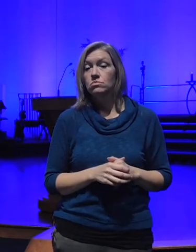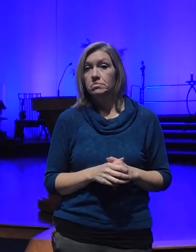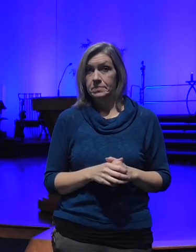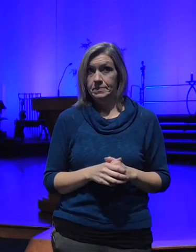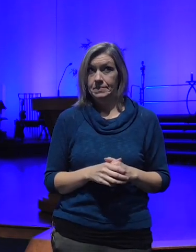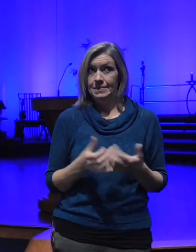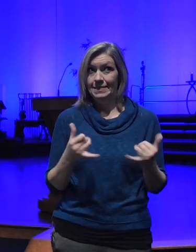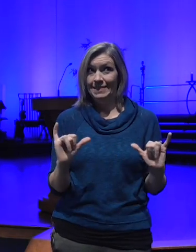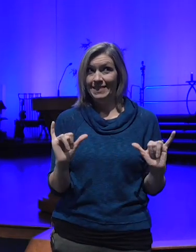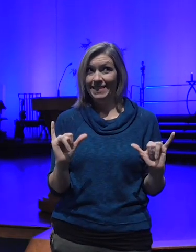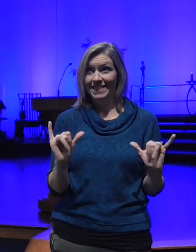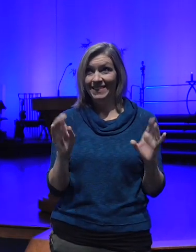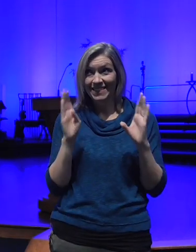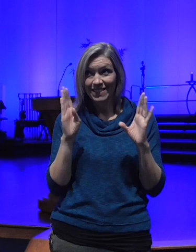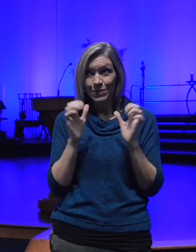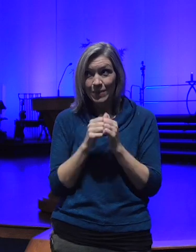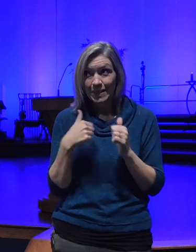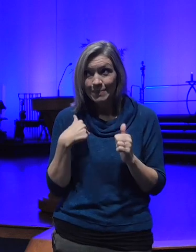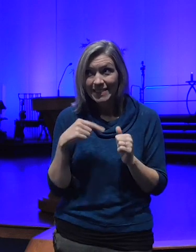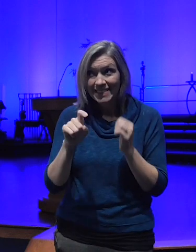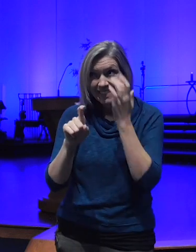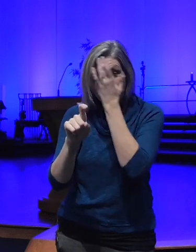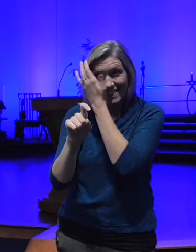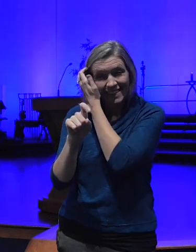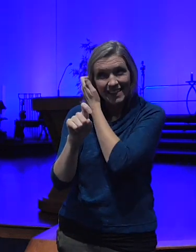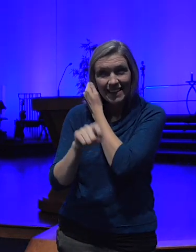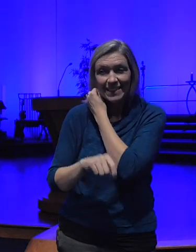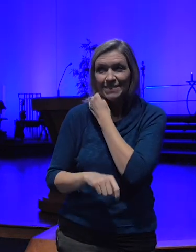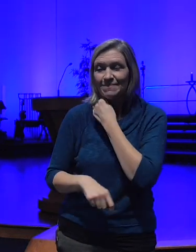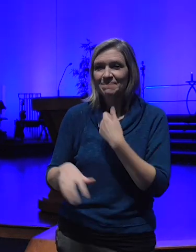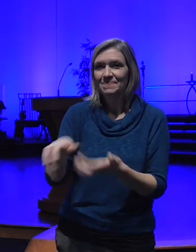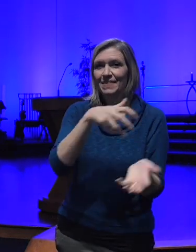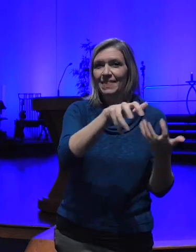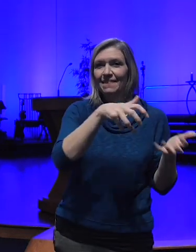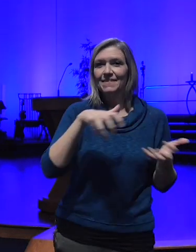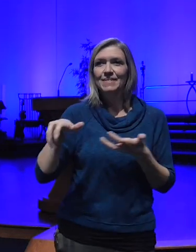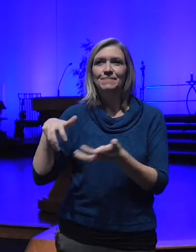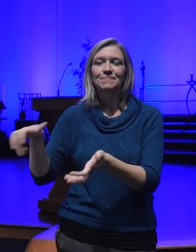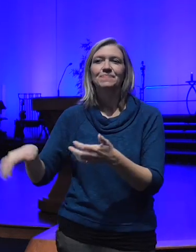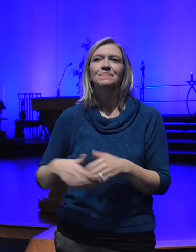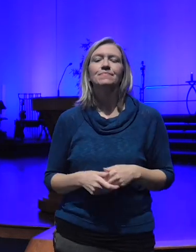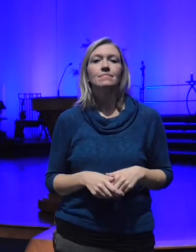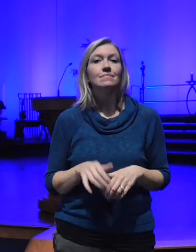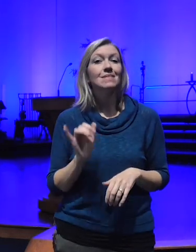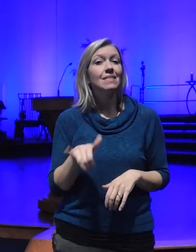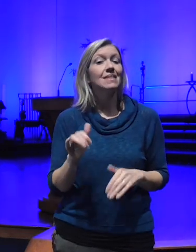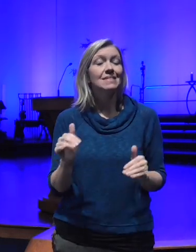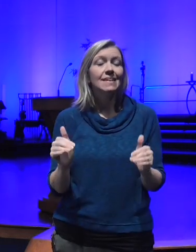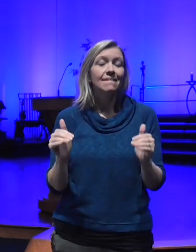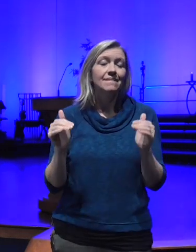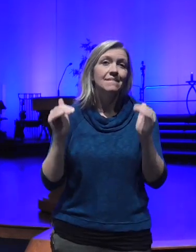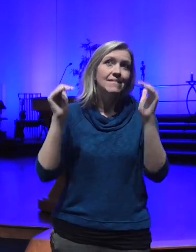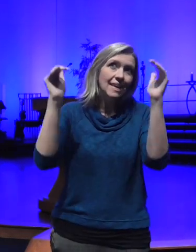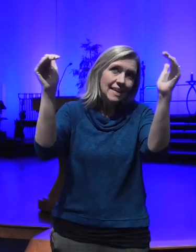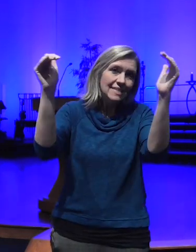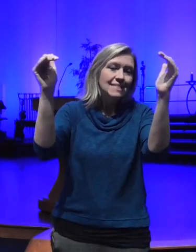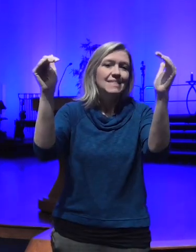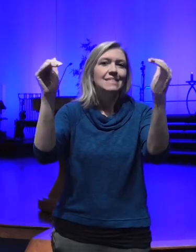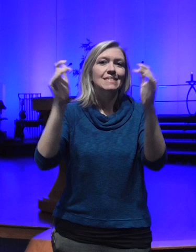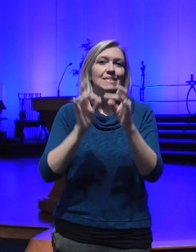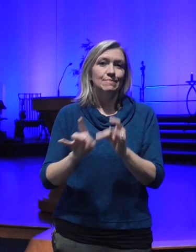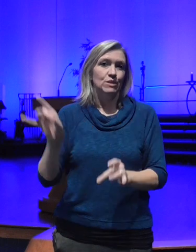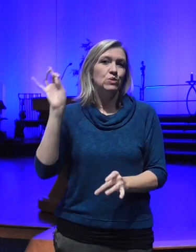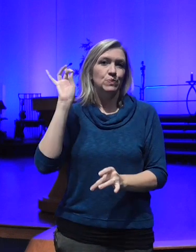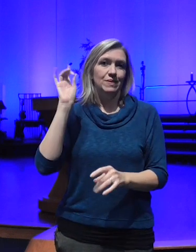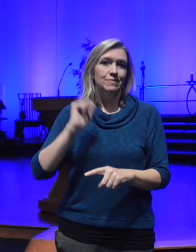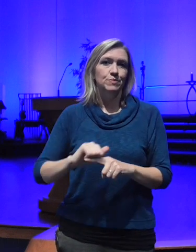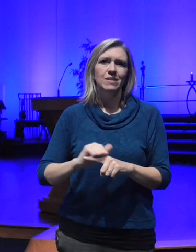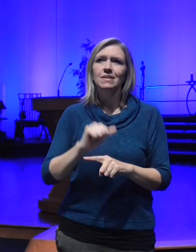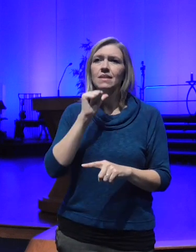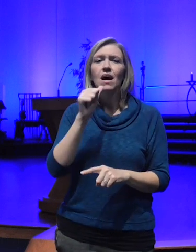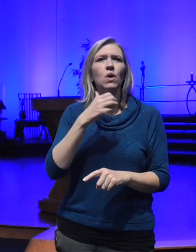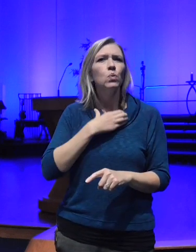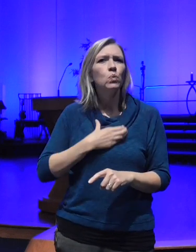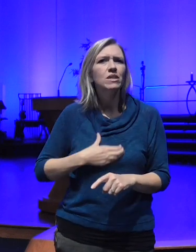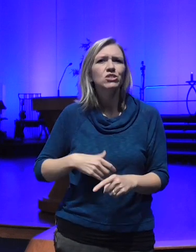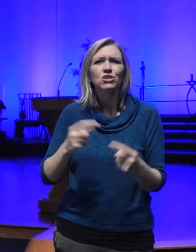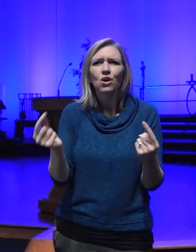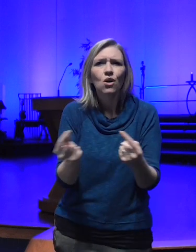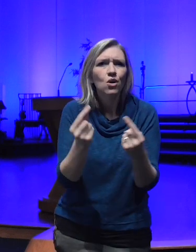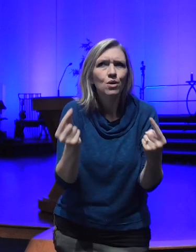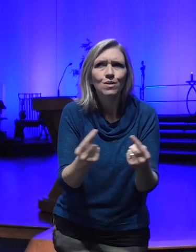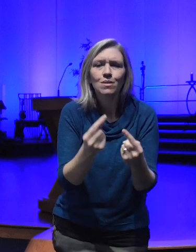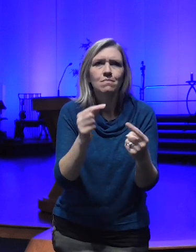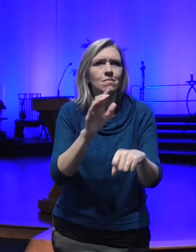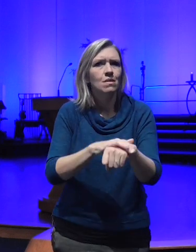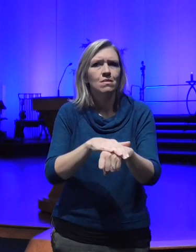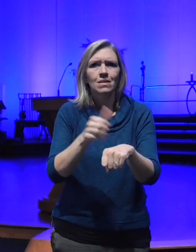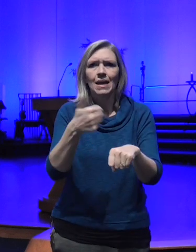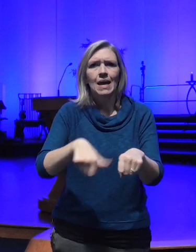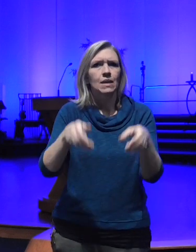me that's Advanced spirituality it's to not wish harm for anyone it's to not wish a lack of good